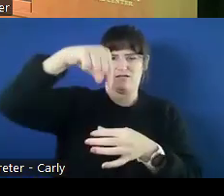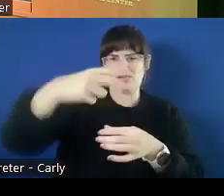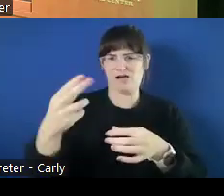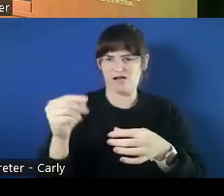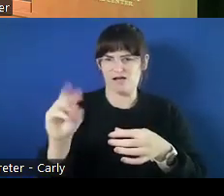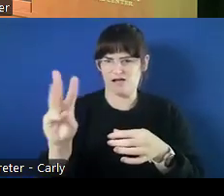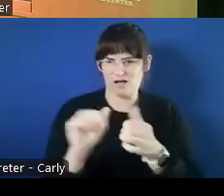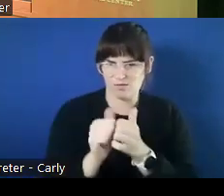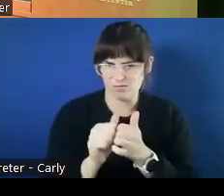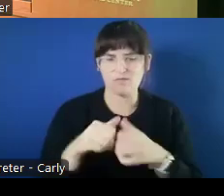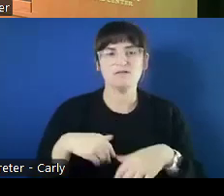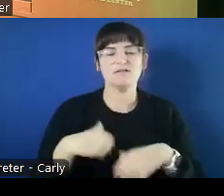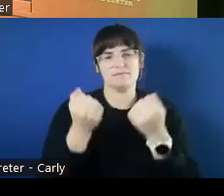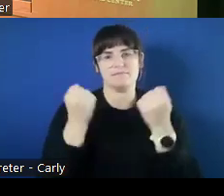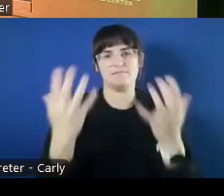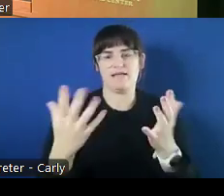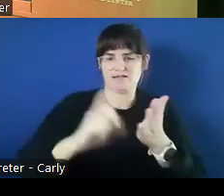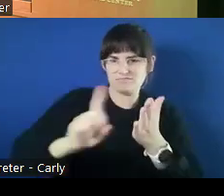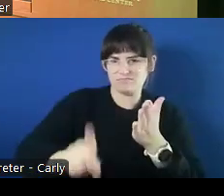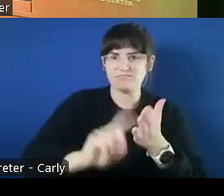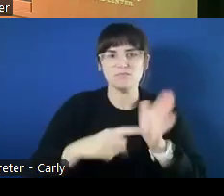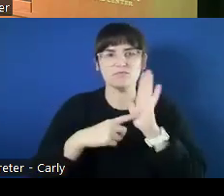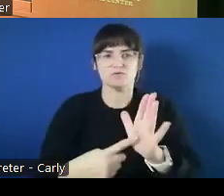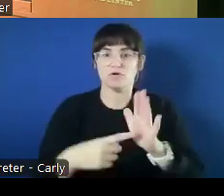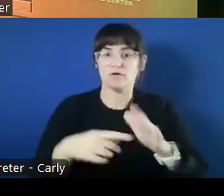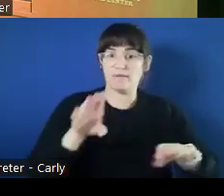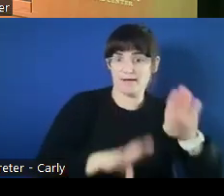that have really identified both potential biological and behavioral mechanisms that